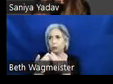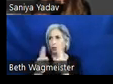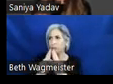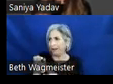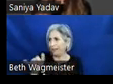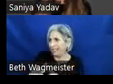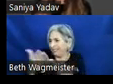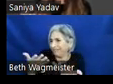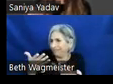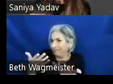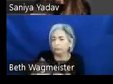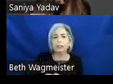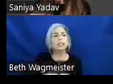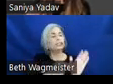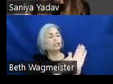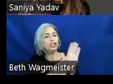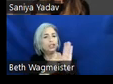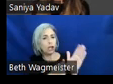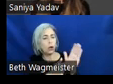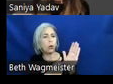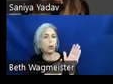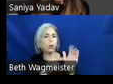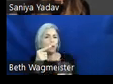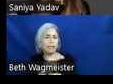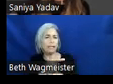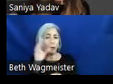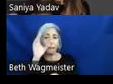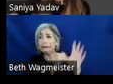This is to demonstrate this. As product people, we sometimes miss out on the micro interactions